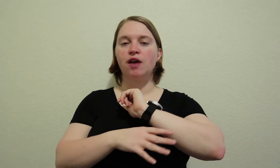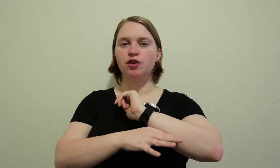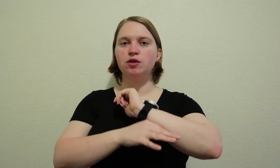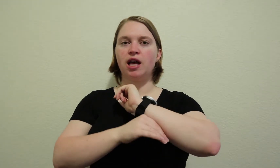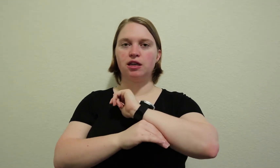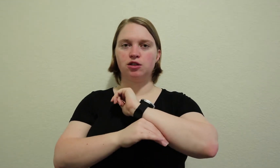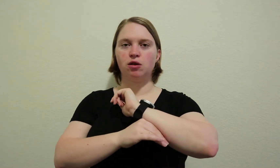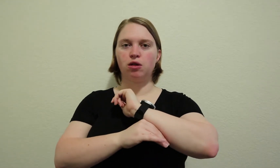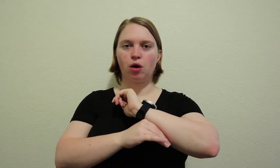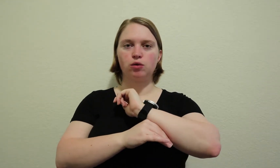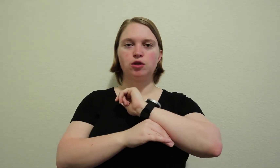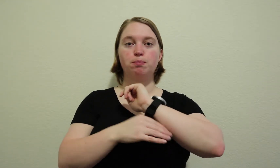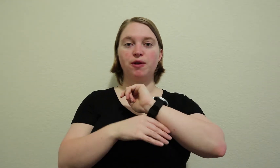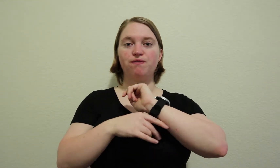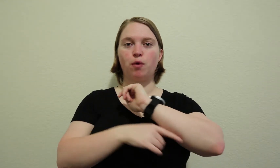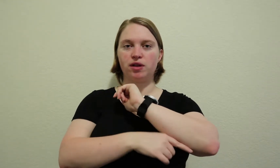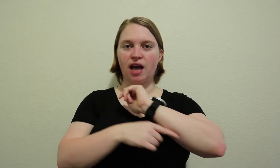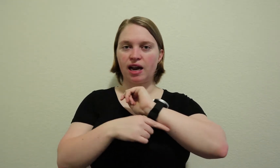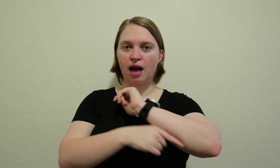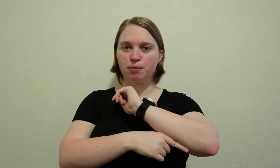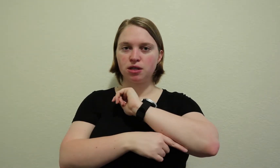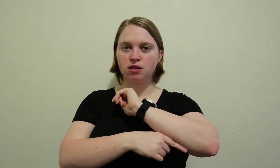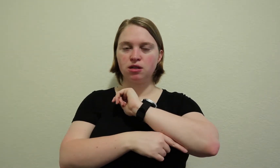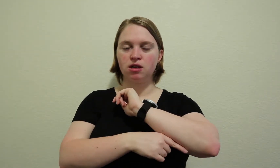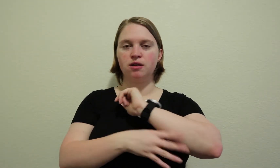If you get it to close before that happens